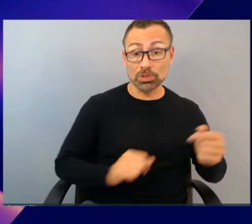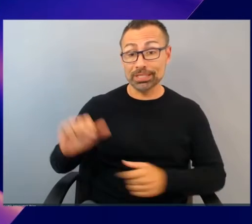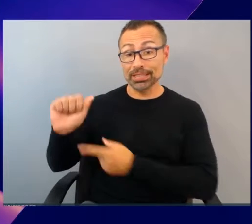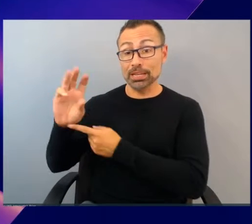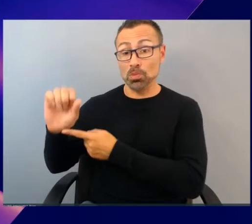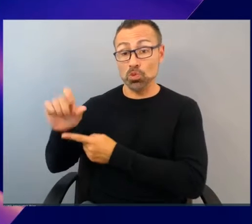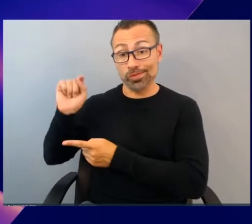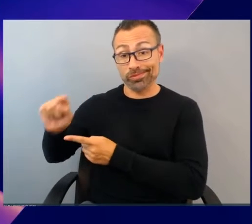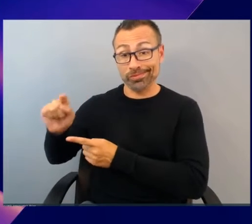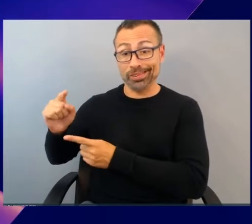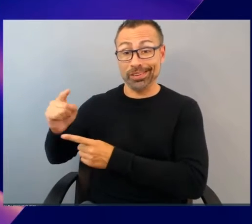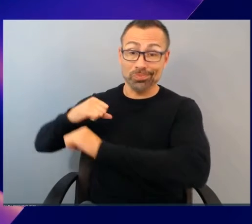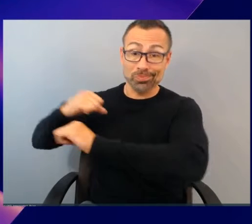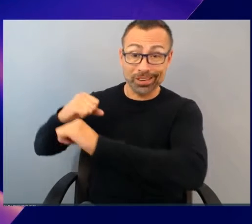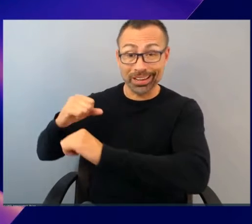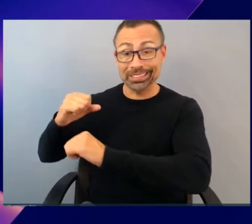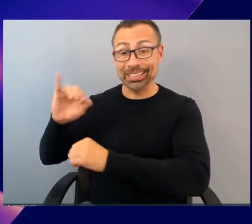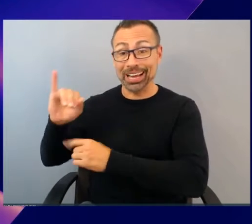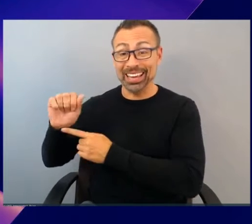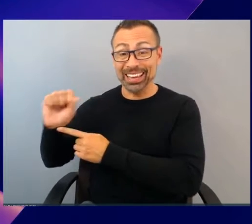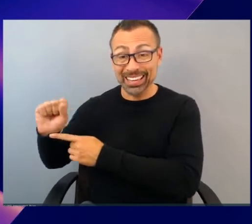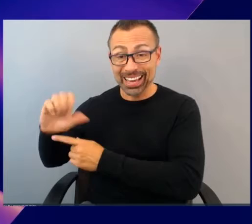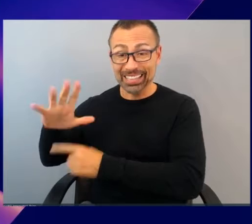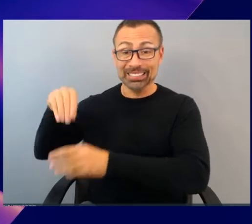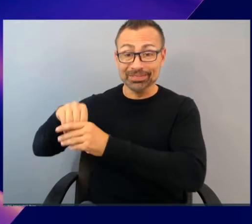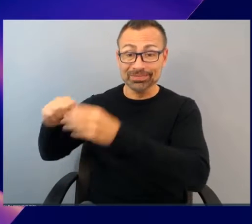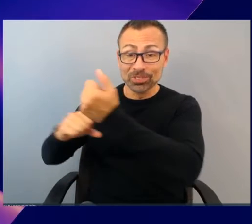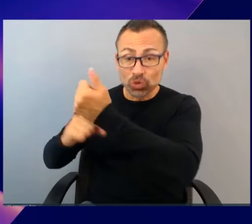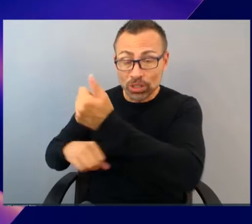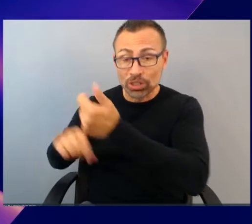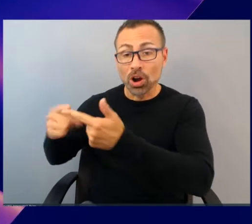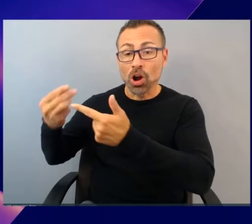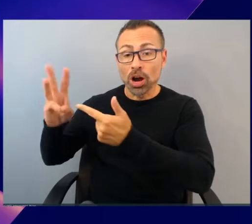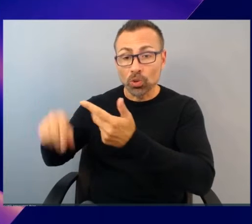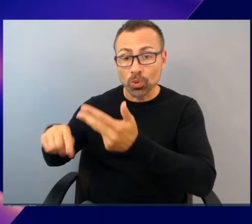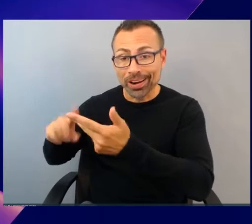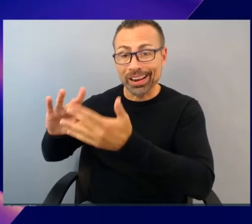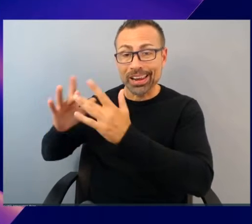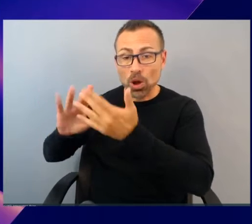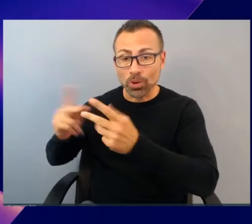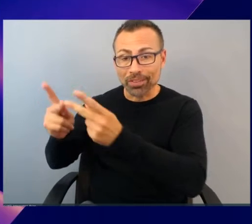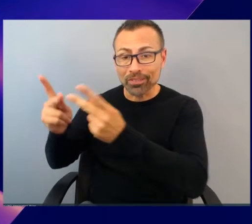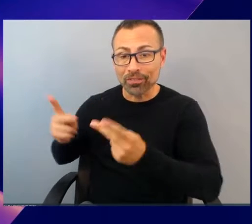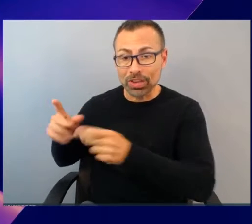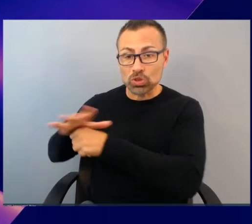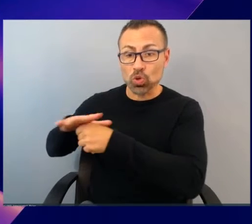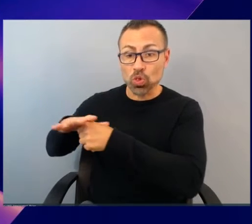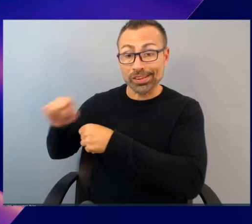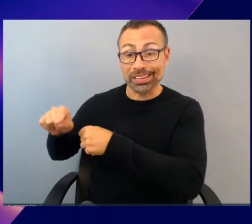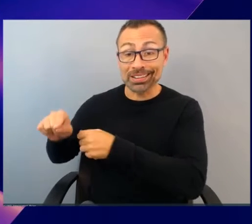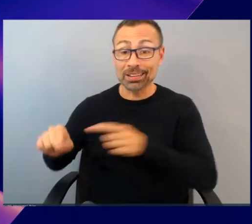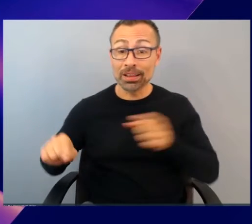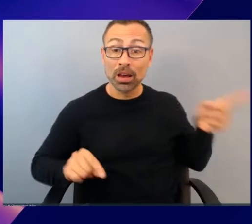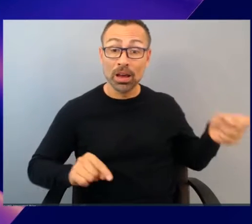the hardware, the network, the physical locations. And our customers' responsibilities are securing